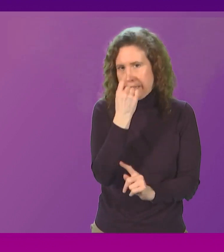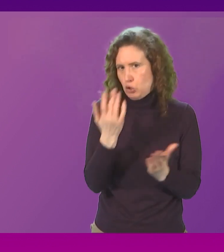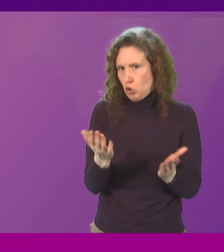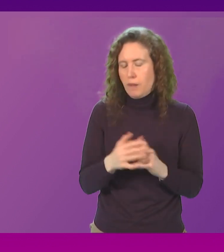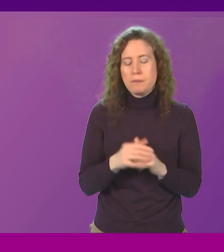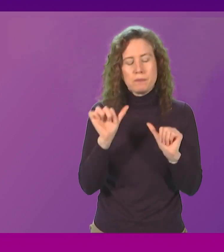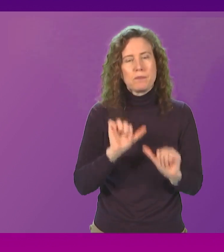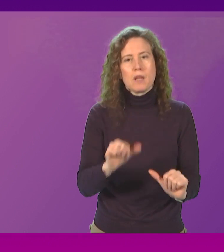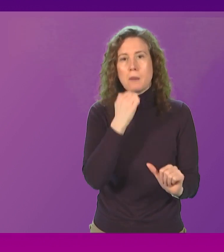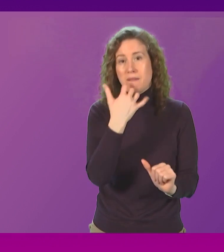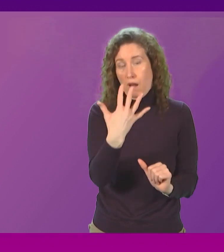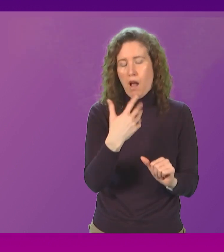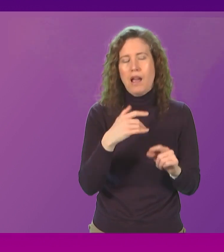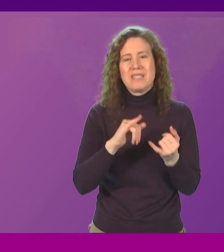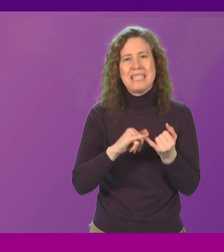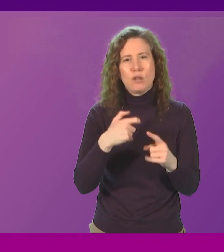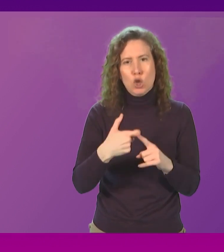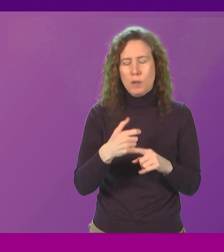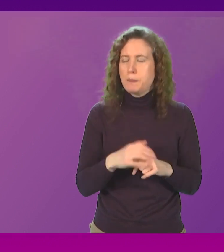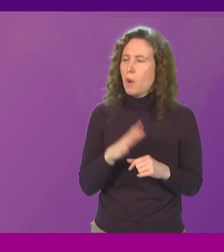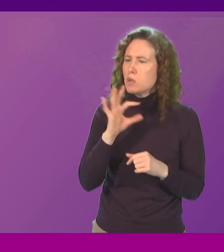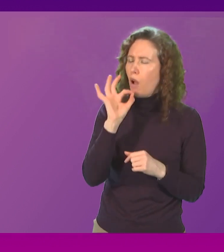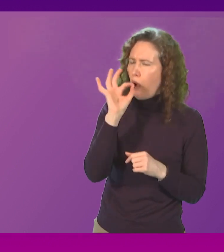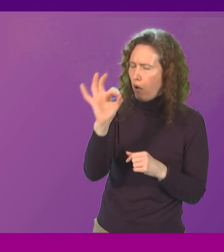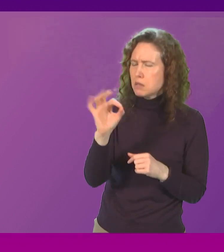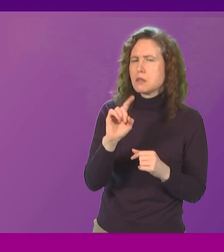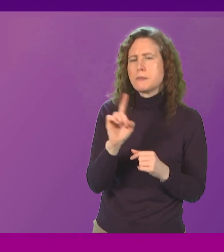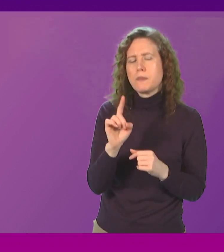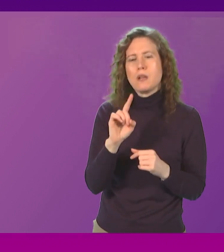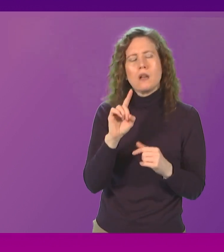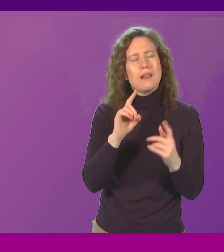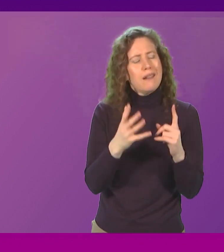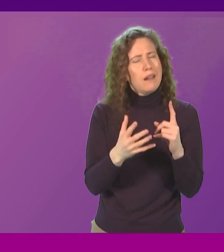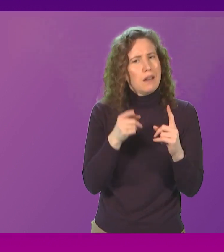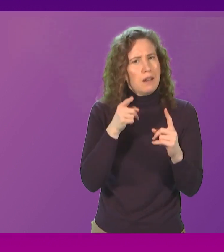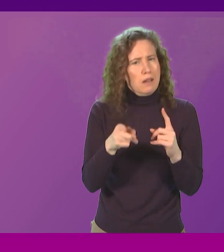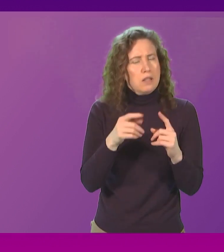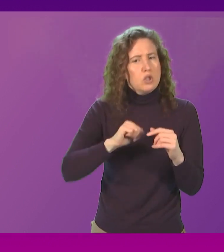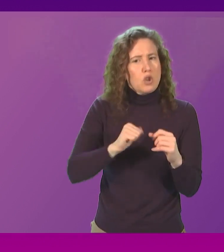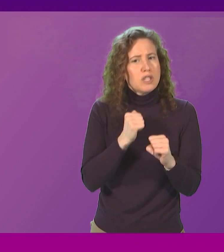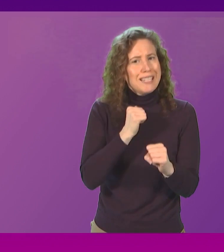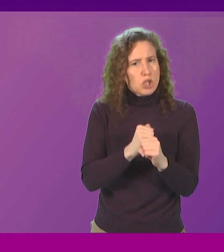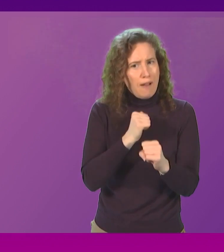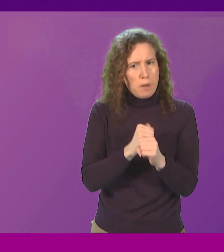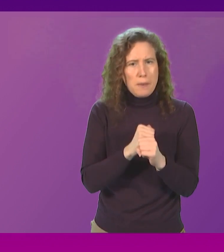To ask the First Minister what the outcomes have been of the Scottish Government’s “defining